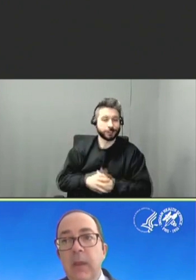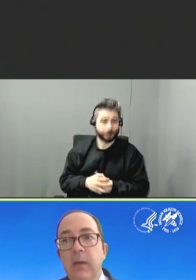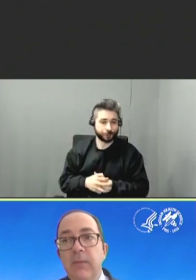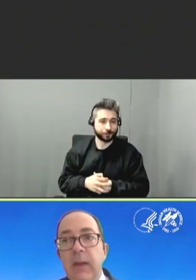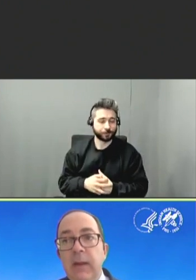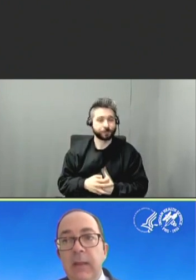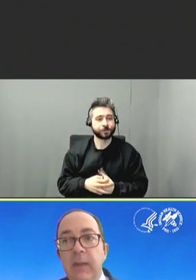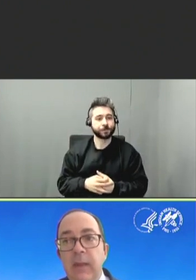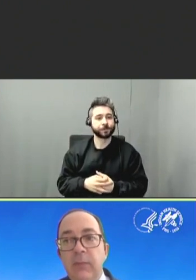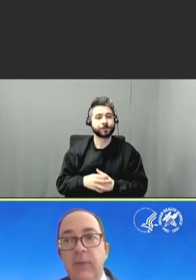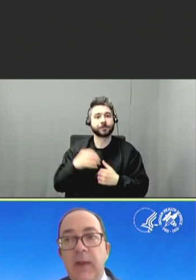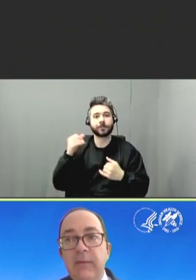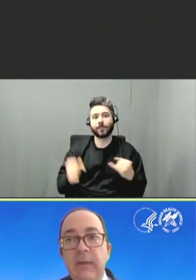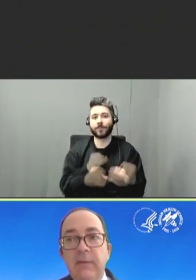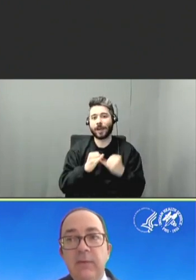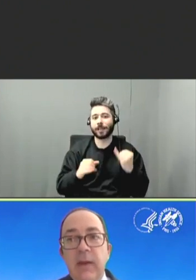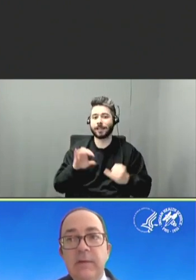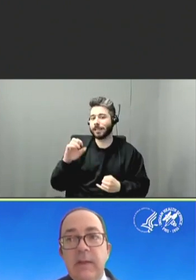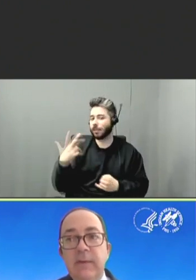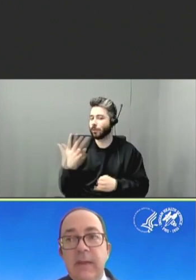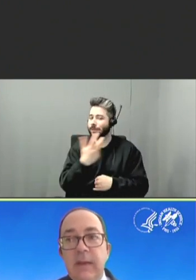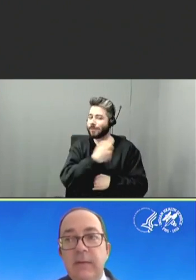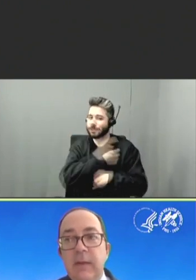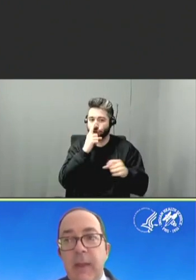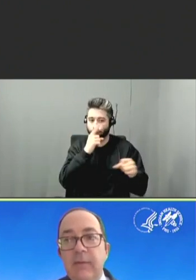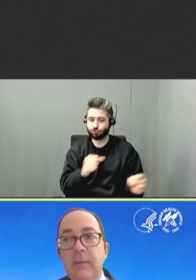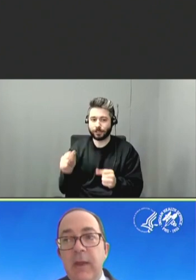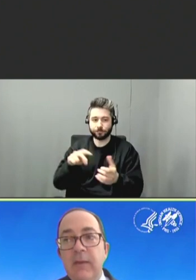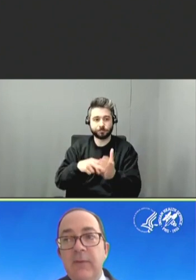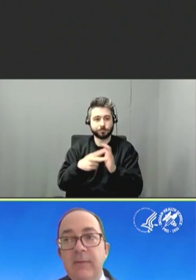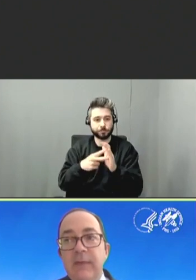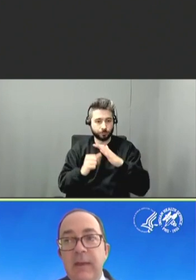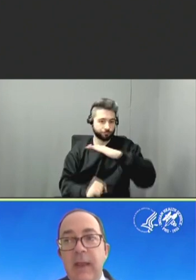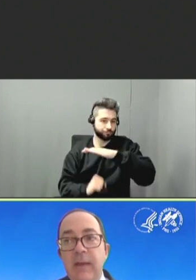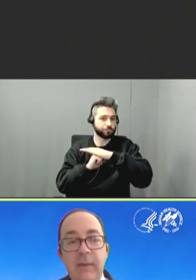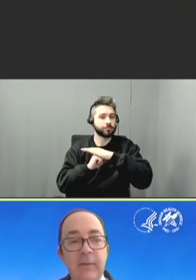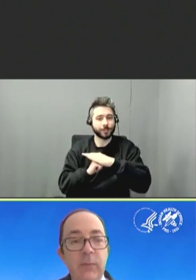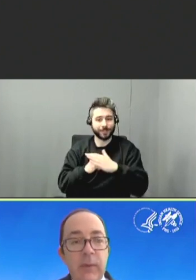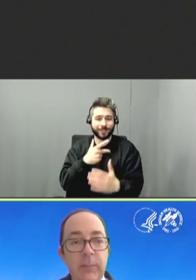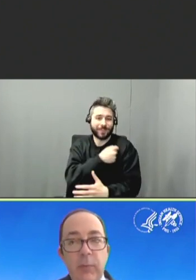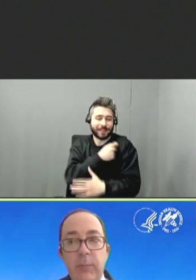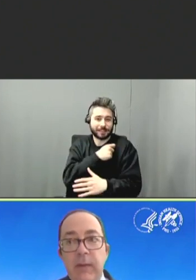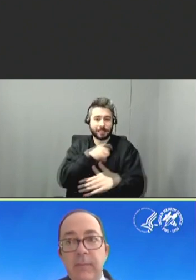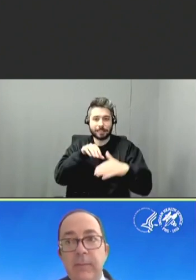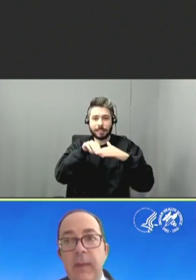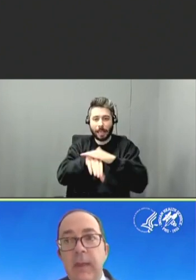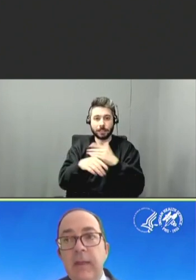Finally, the E3 vaccine strategy is intended to maximize vaccine access when appropriate.